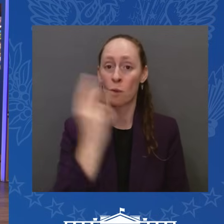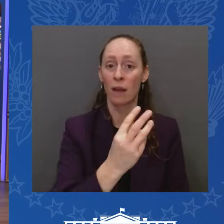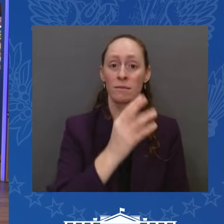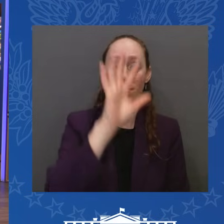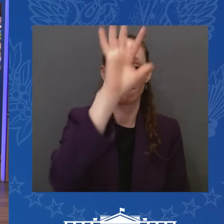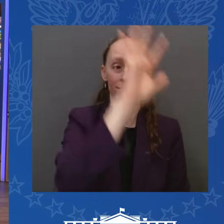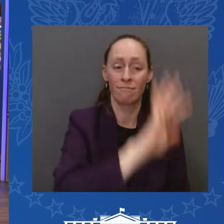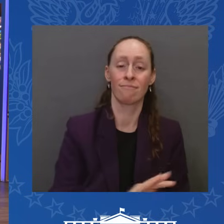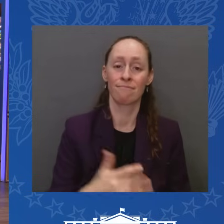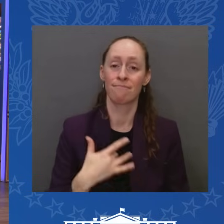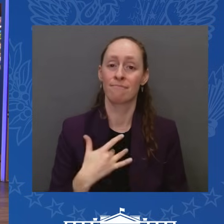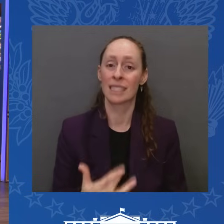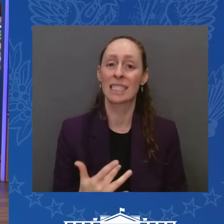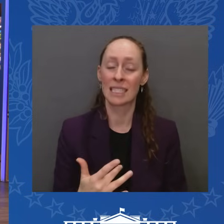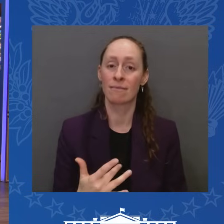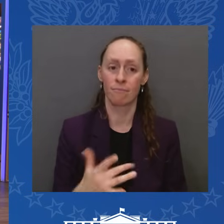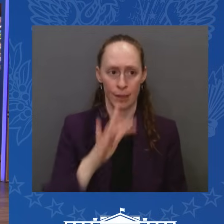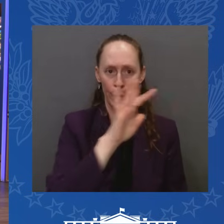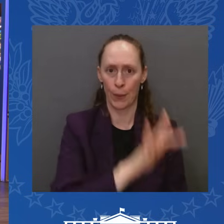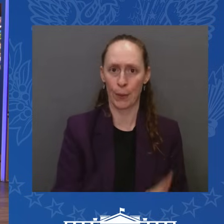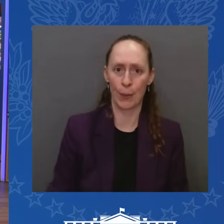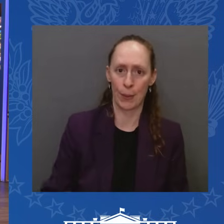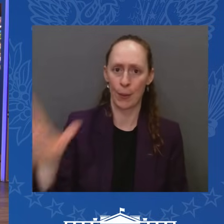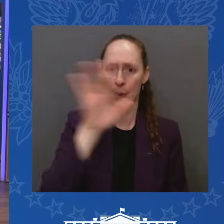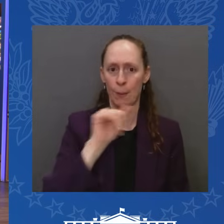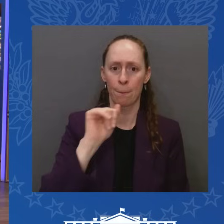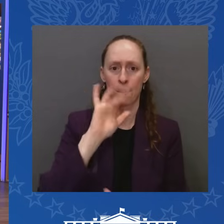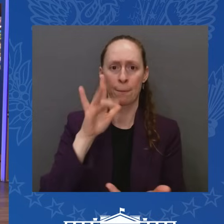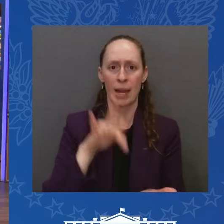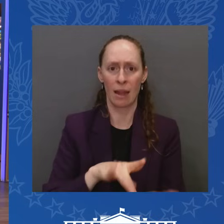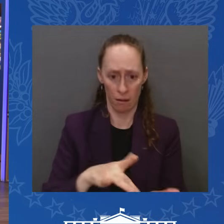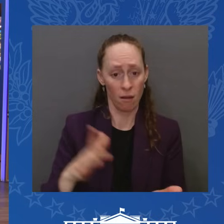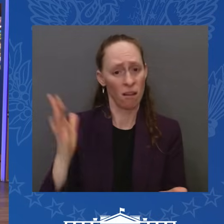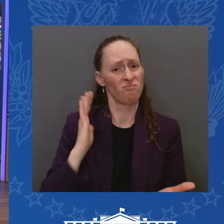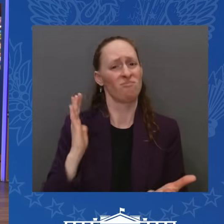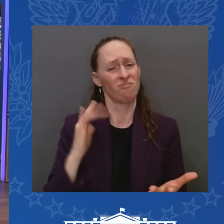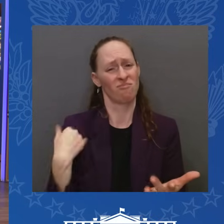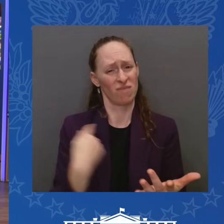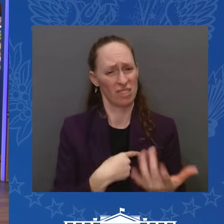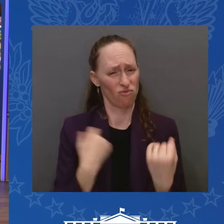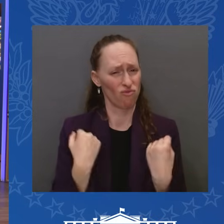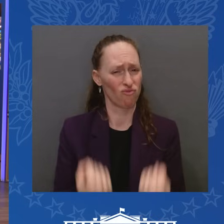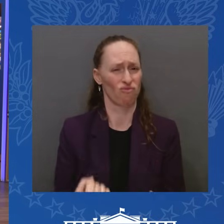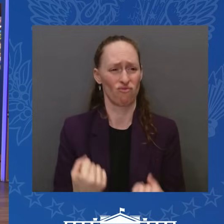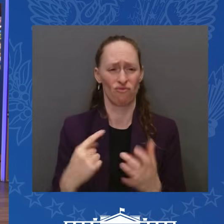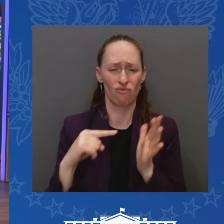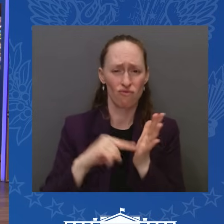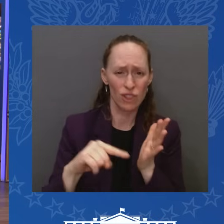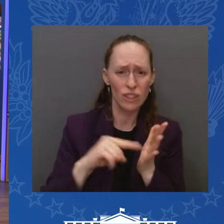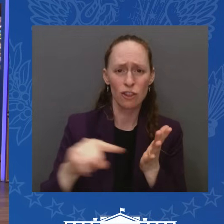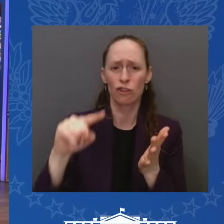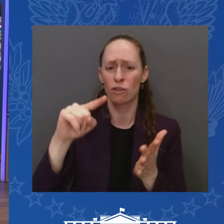when you no longer lead in research and development? My plan is changing that. Under Bidenomics, we're going to make sure